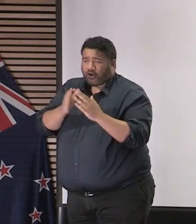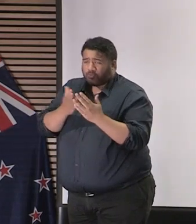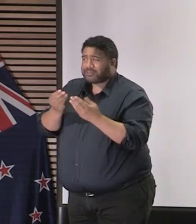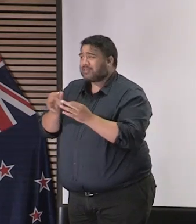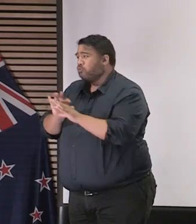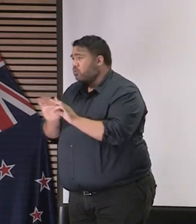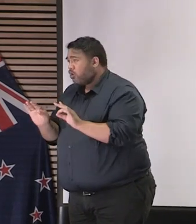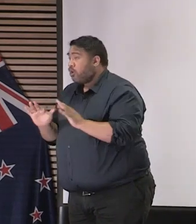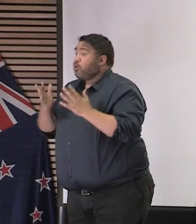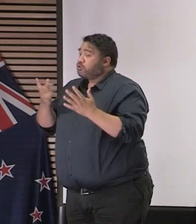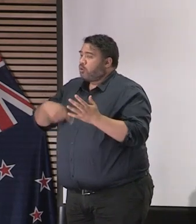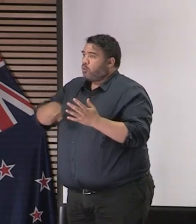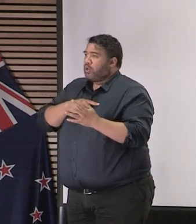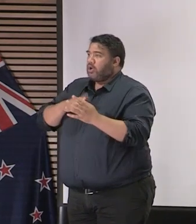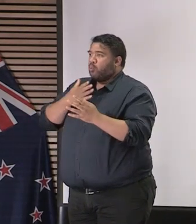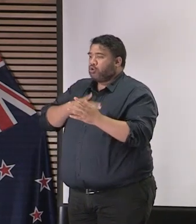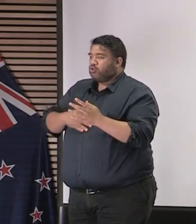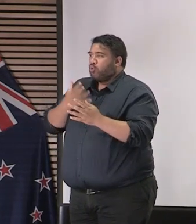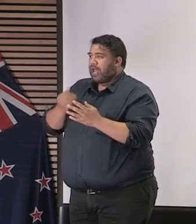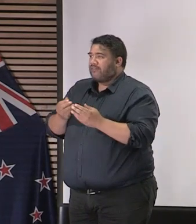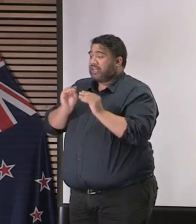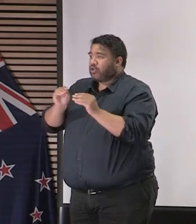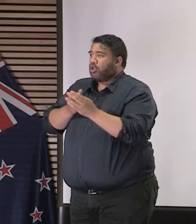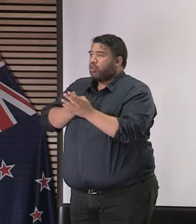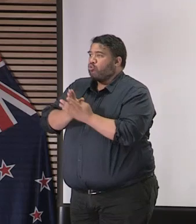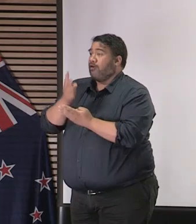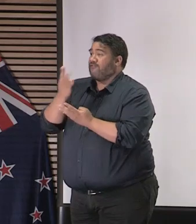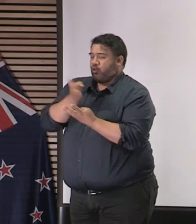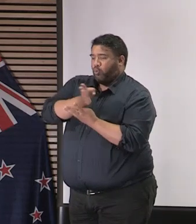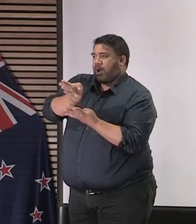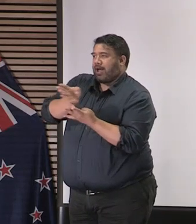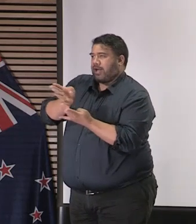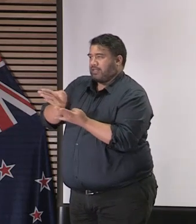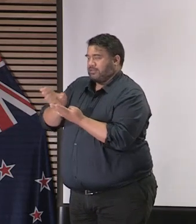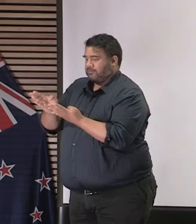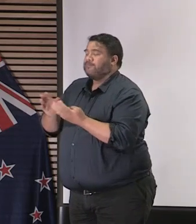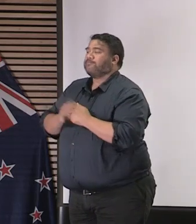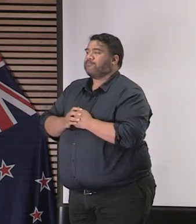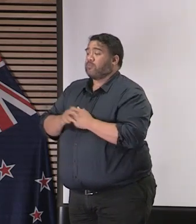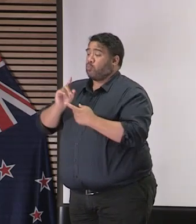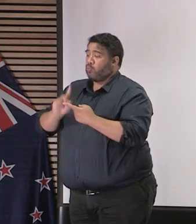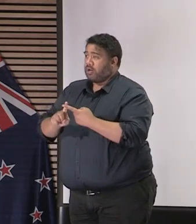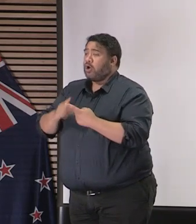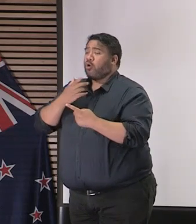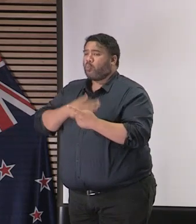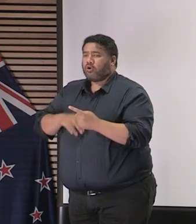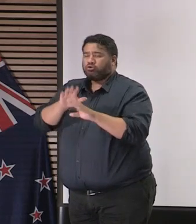so our plans are pretty broad one and there are four main channels to make sure that we are covering all learners